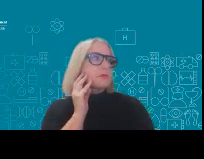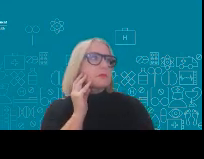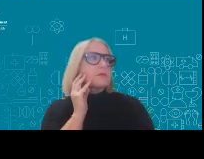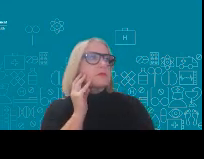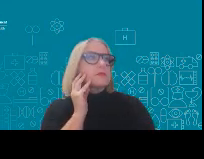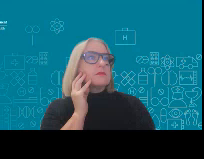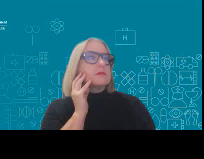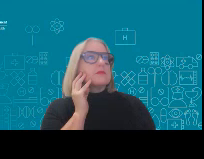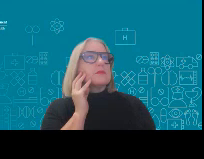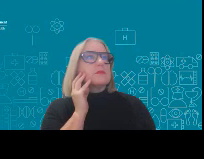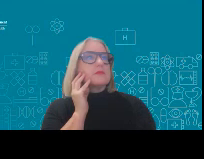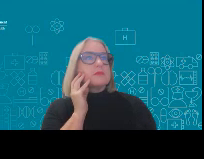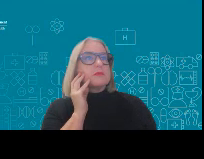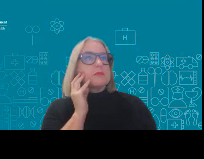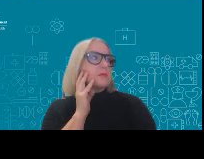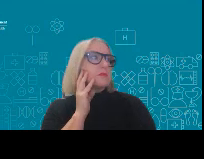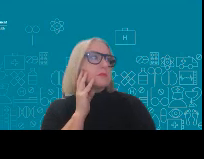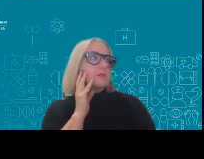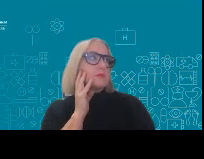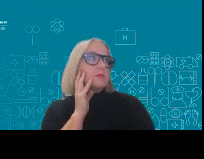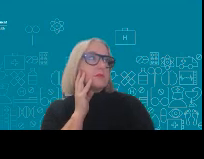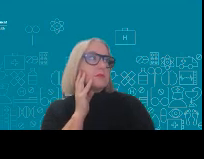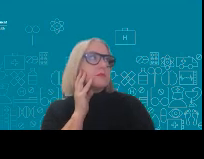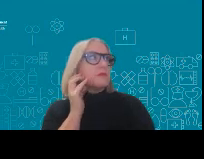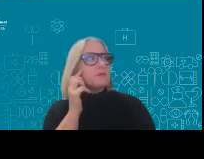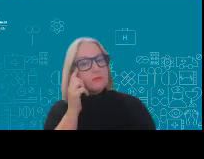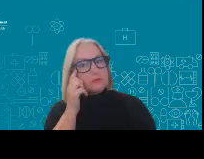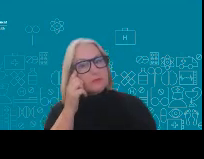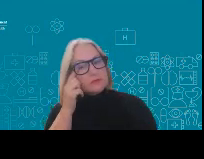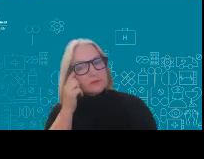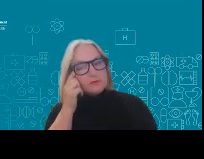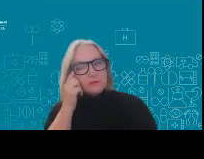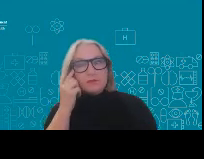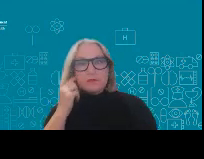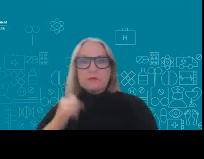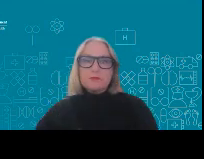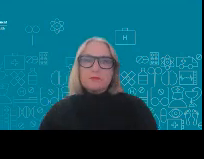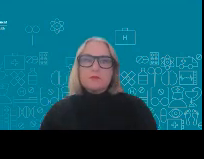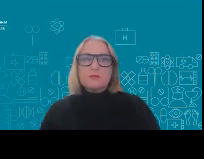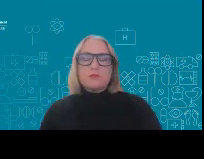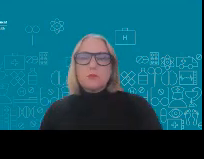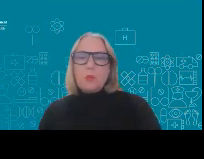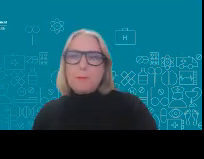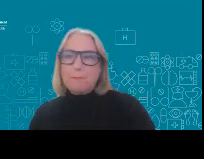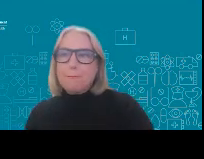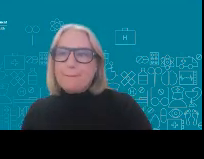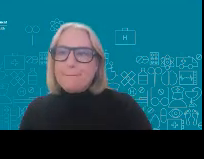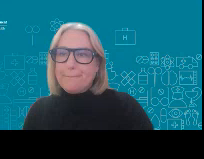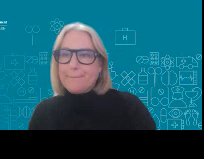So that's quite exciting. I've listed here just the sites that have agreed to participate. Thanks everyone.